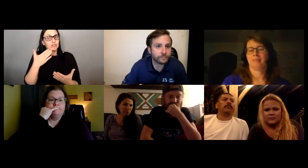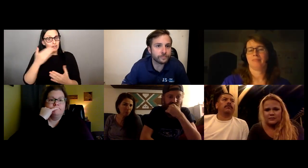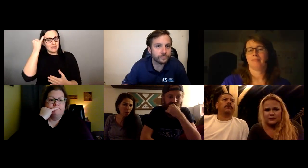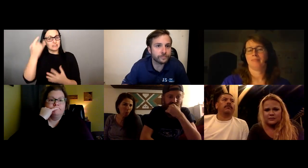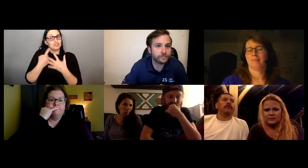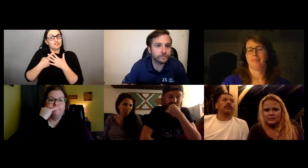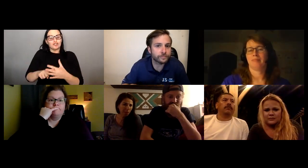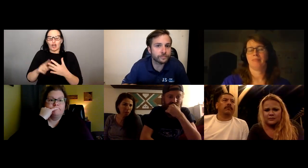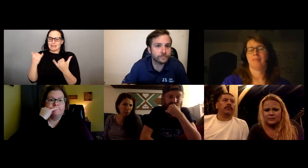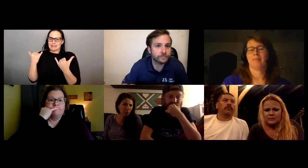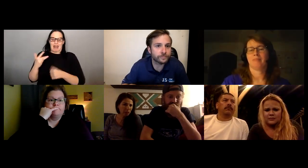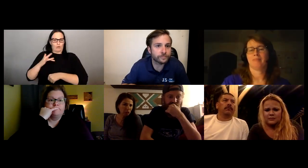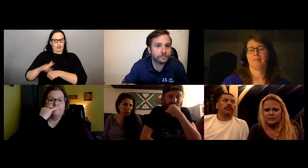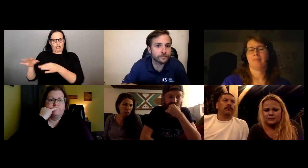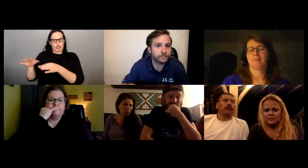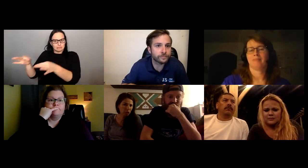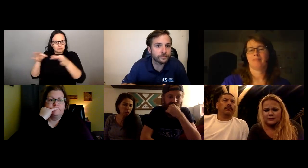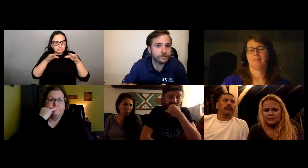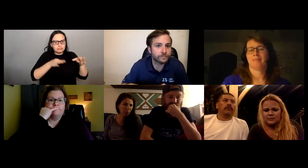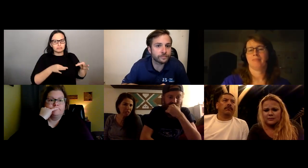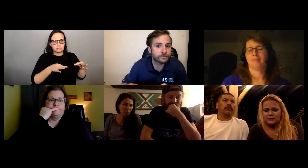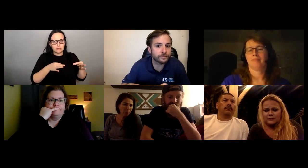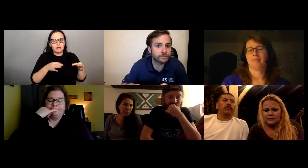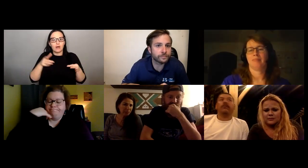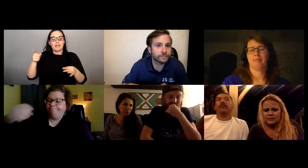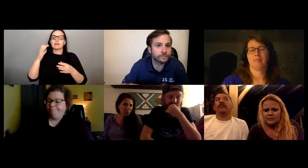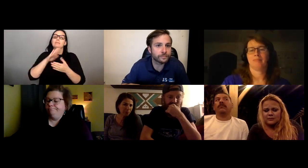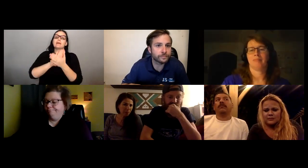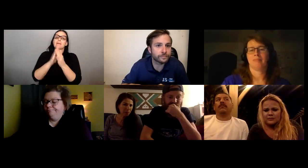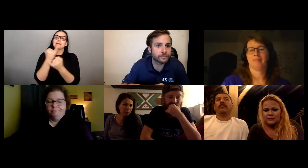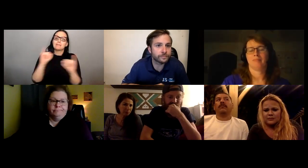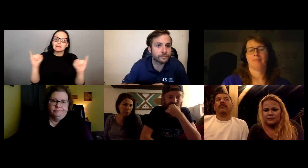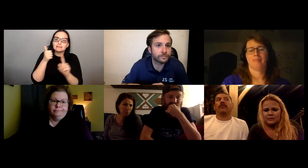early because they can get um